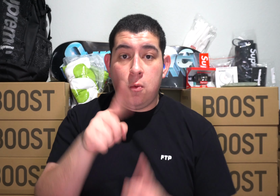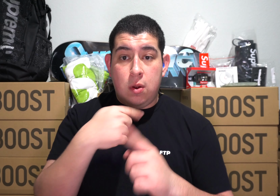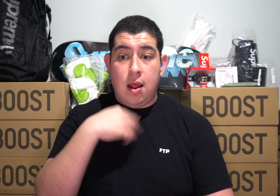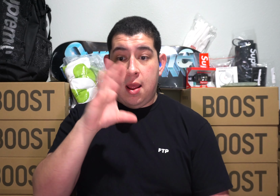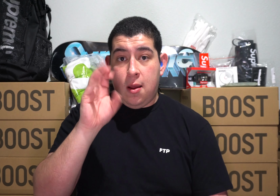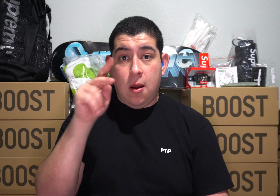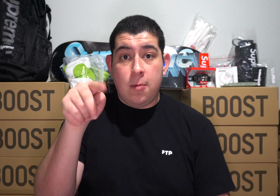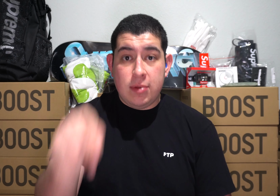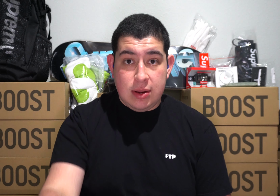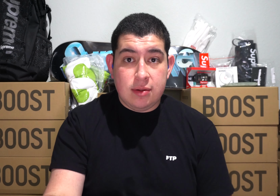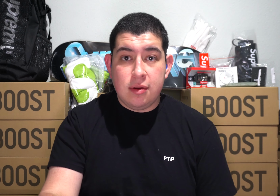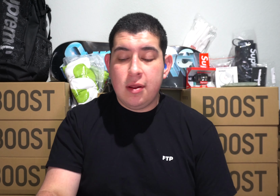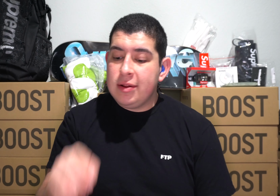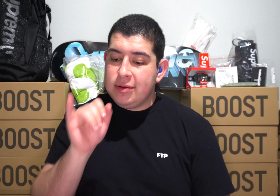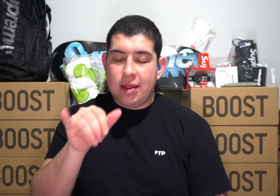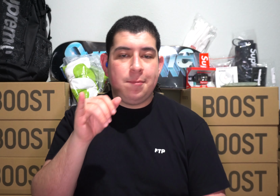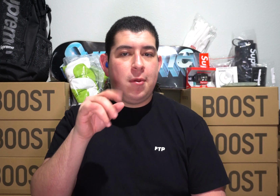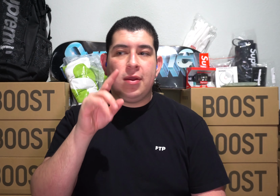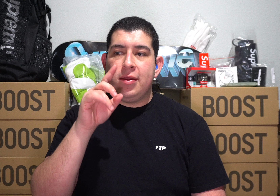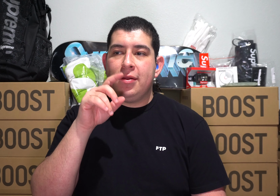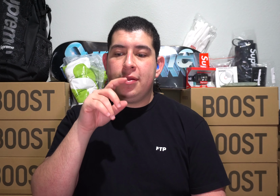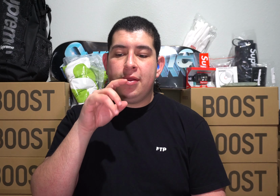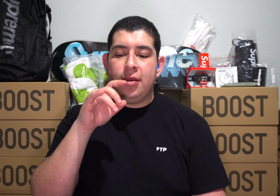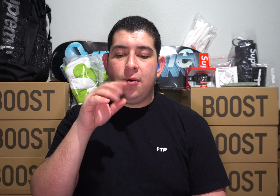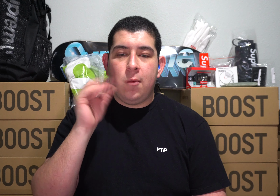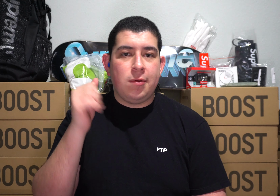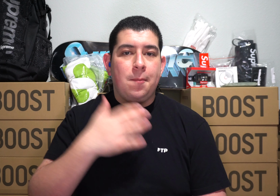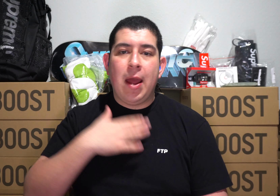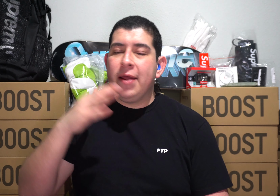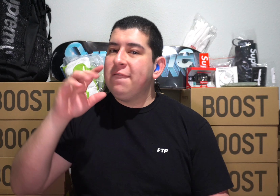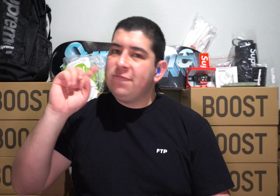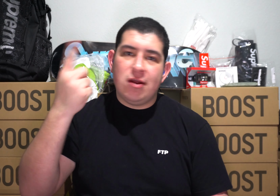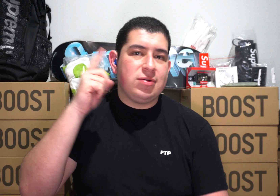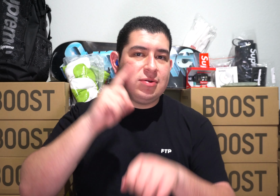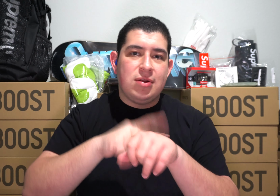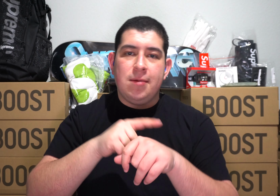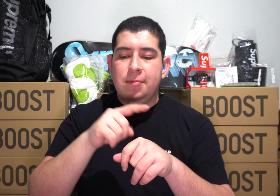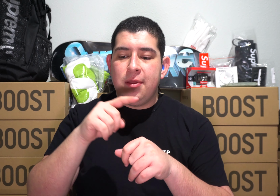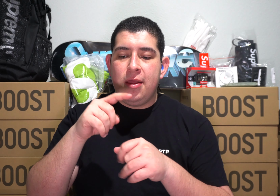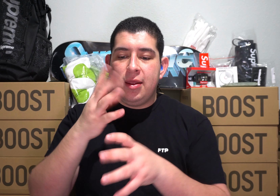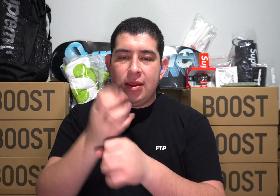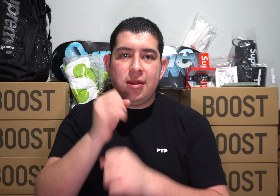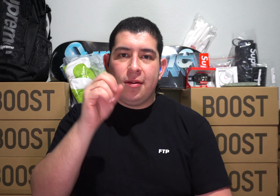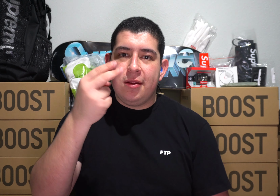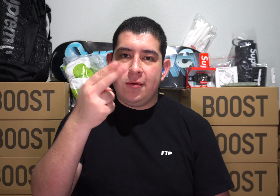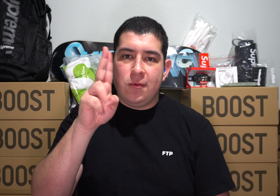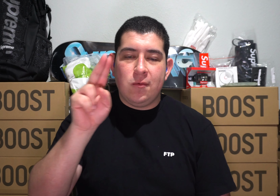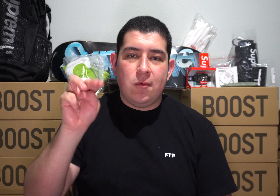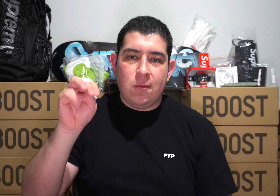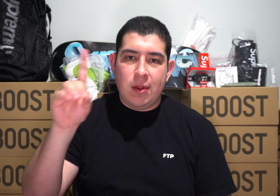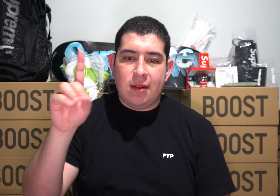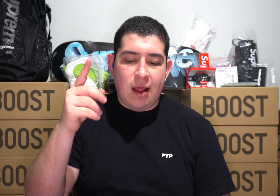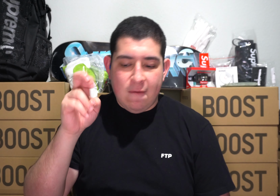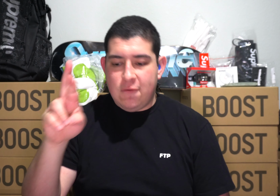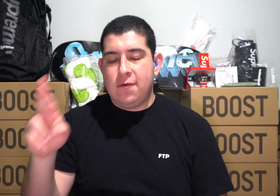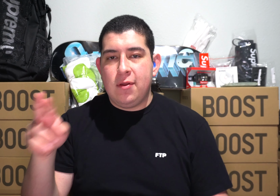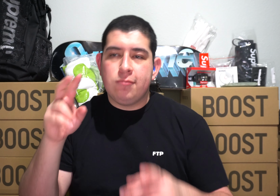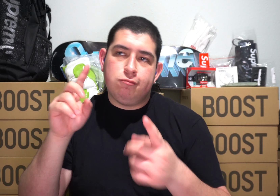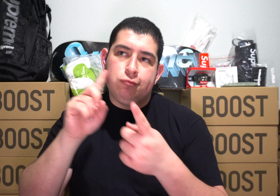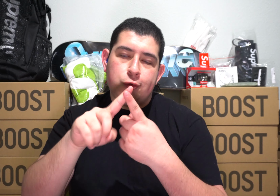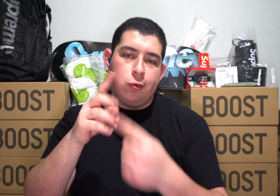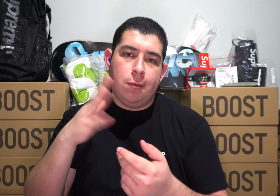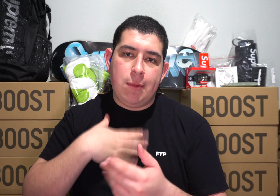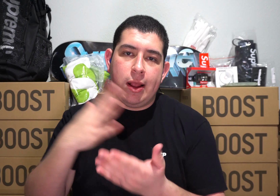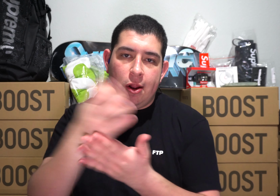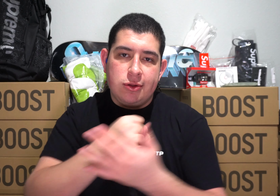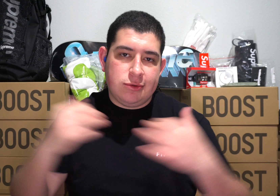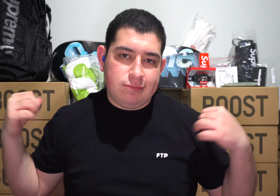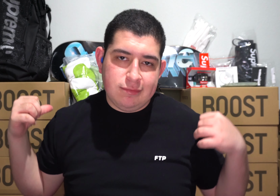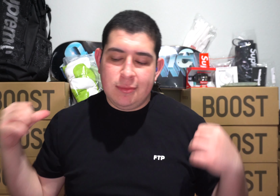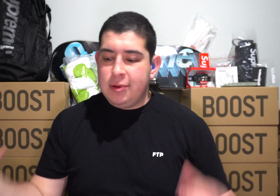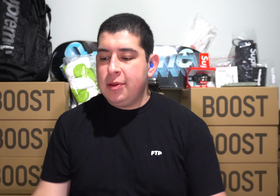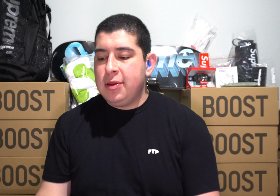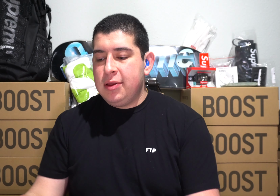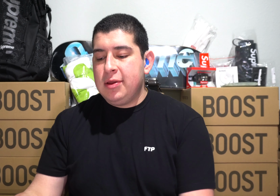When I copped it, HU NMD was first time added ever to my collection.